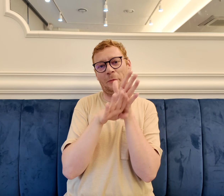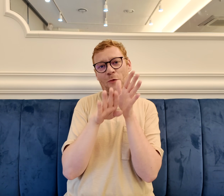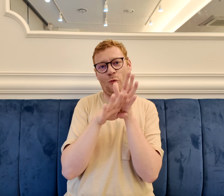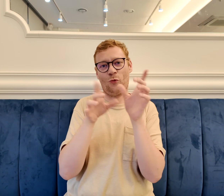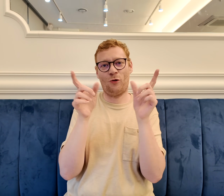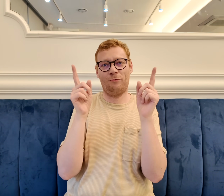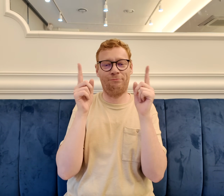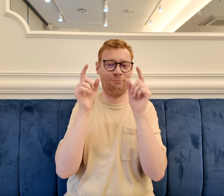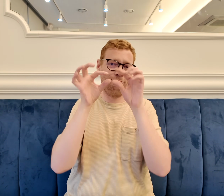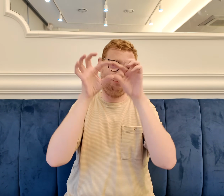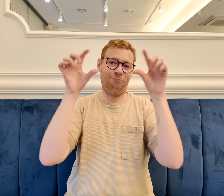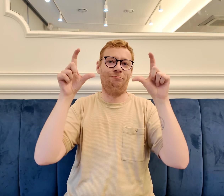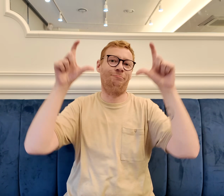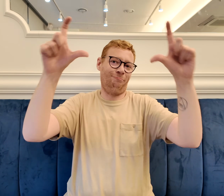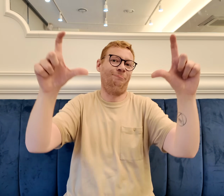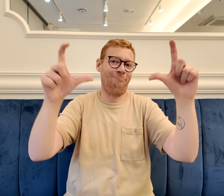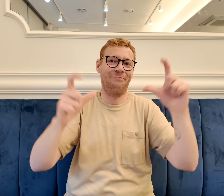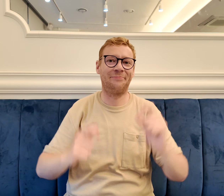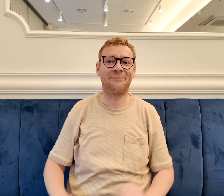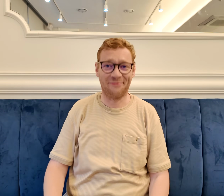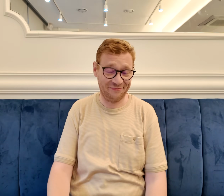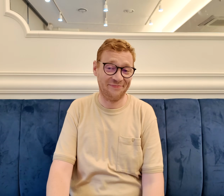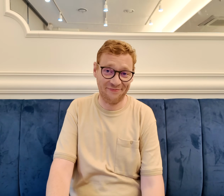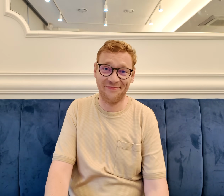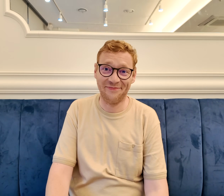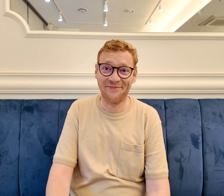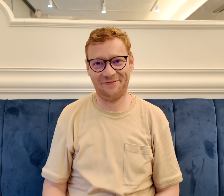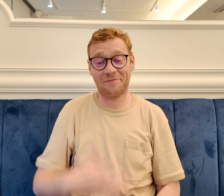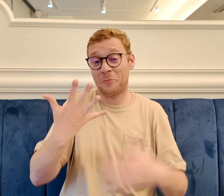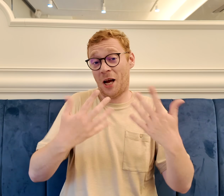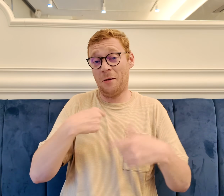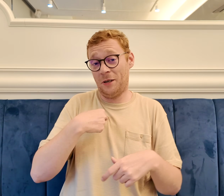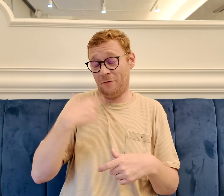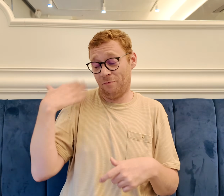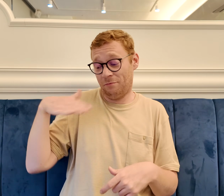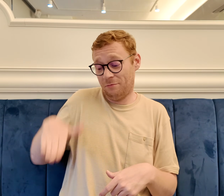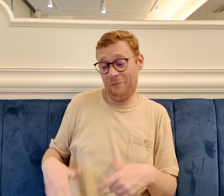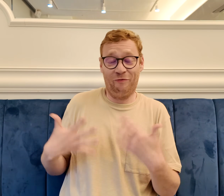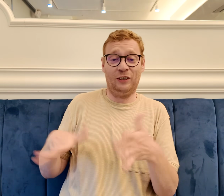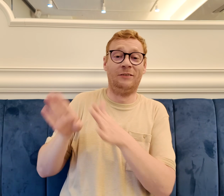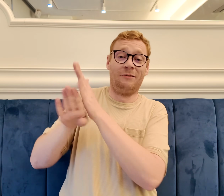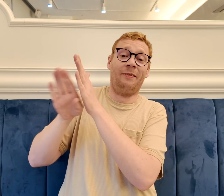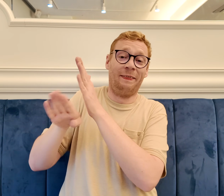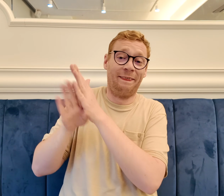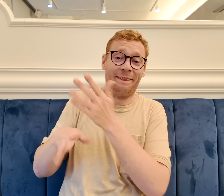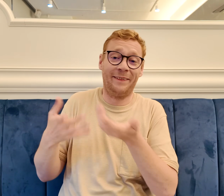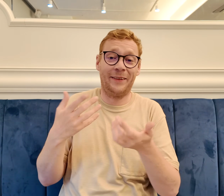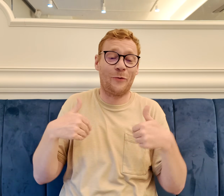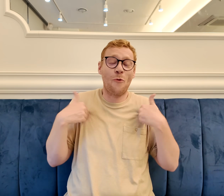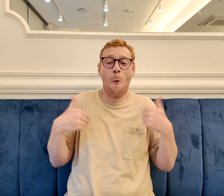That's why I want to talk about the topic of "discrimination." Perhaps I discriminated against others when I was younger.